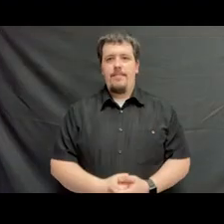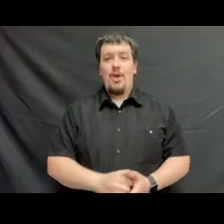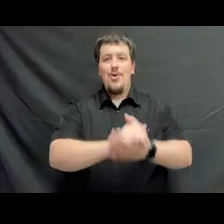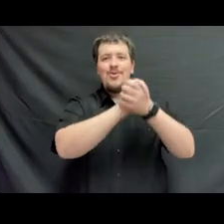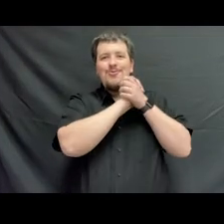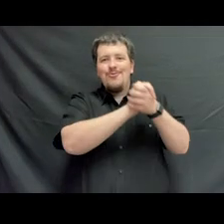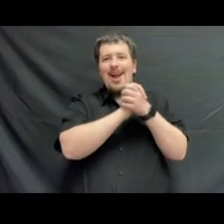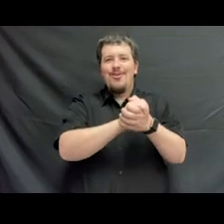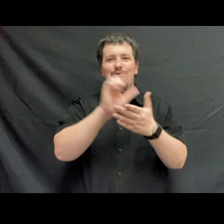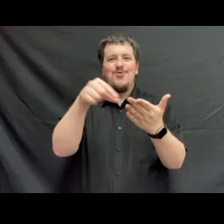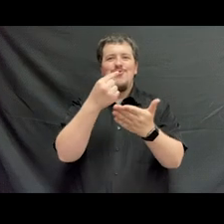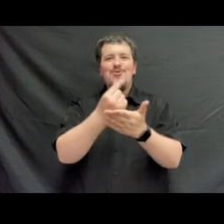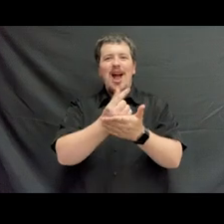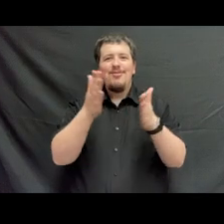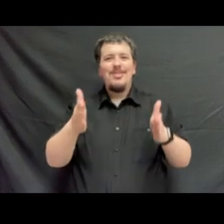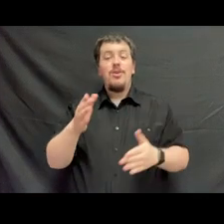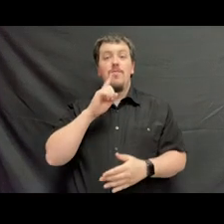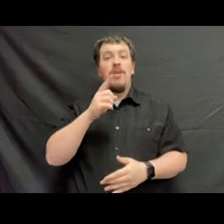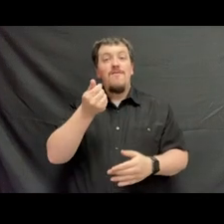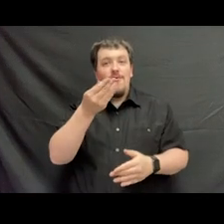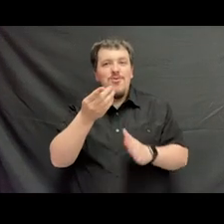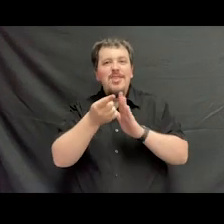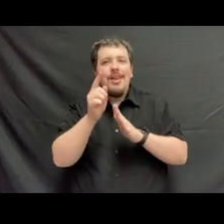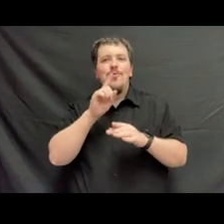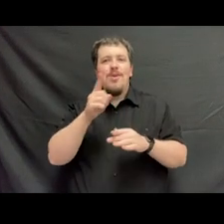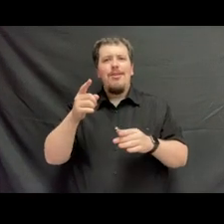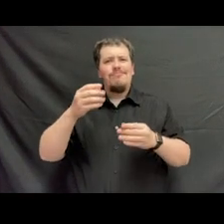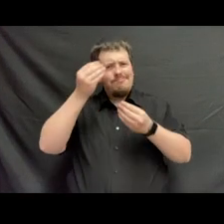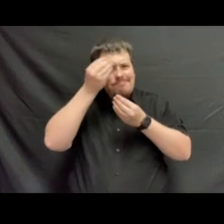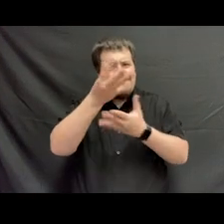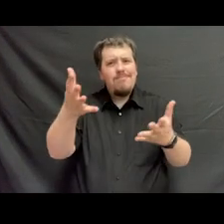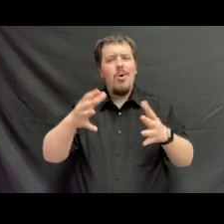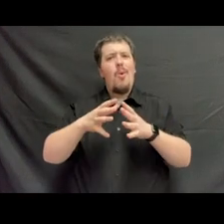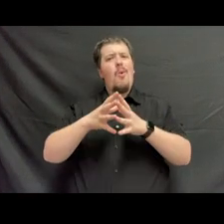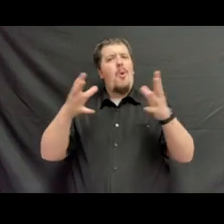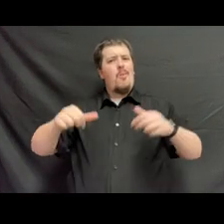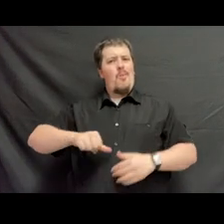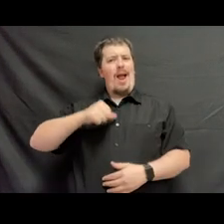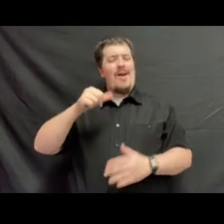Congratulations graduates. I want to take a few seconds to express how proud the accounting department is